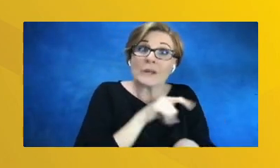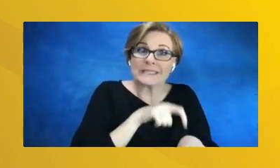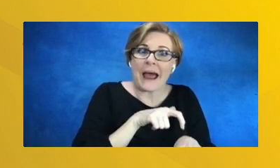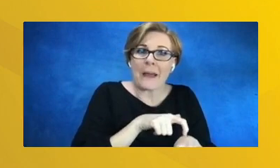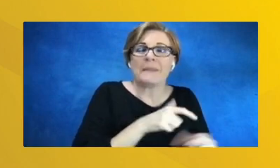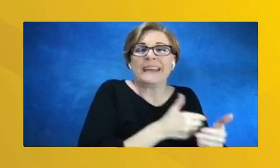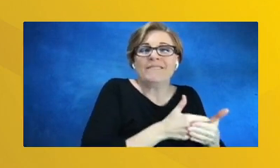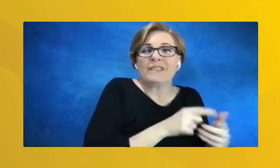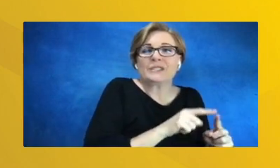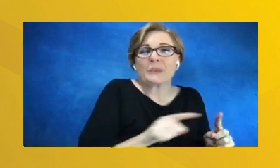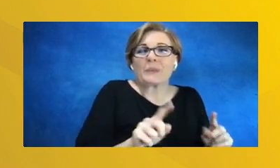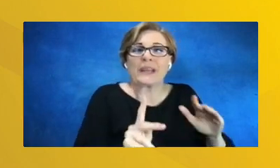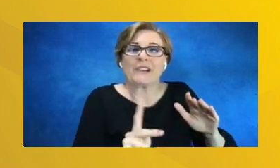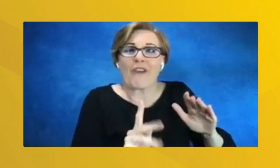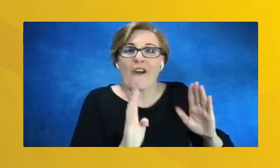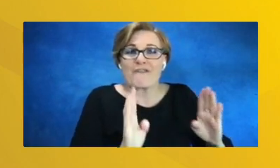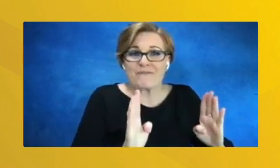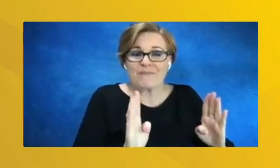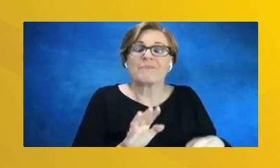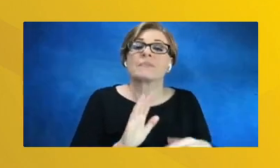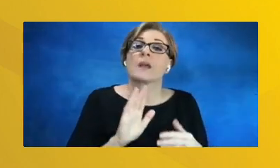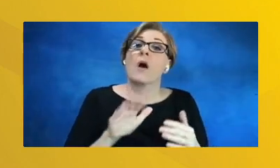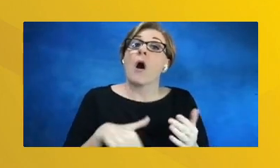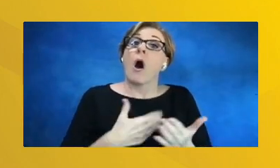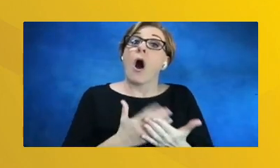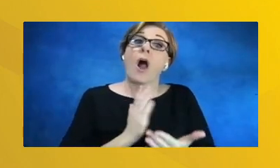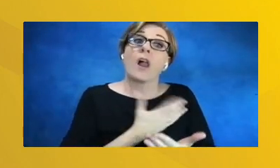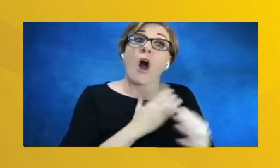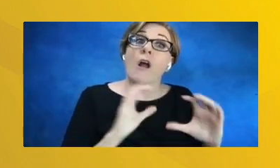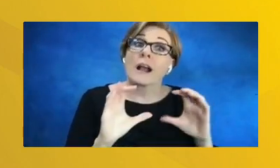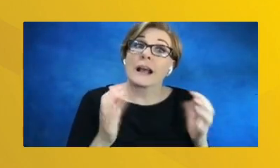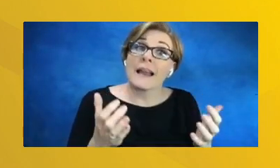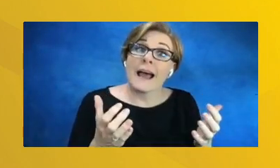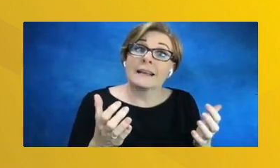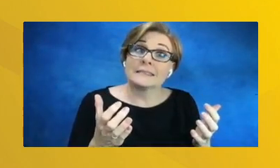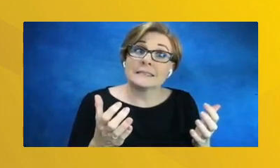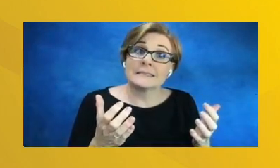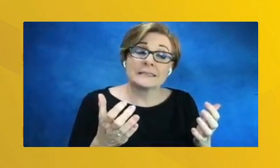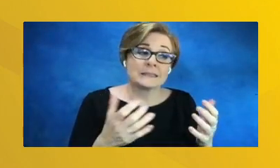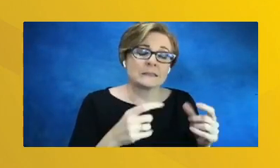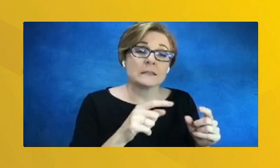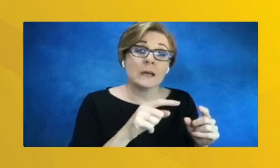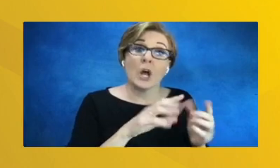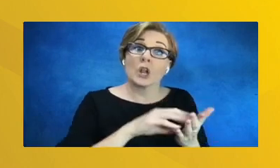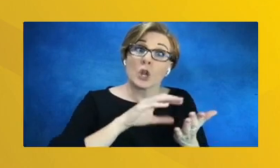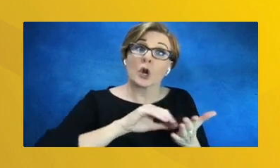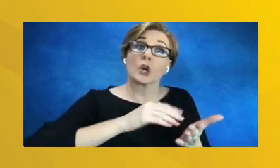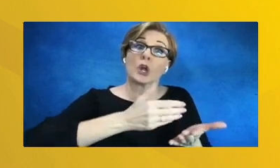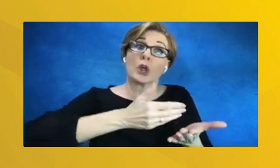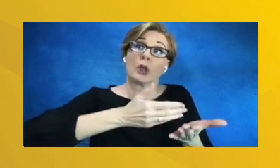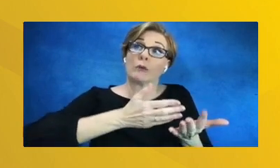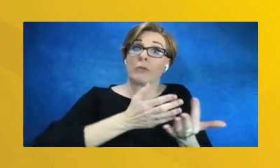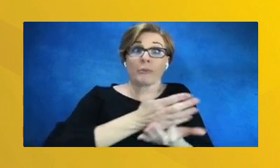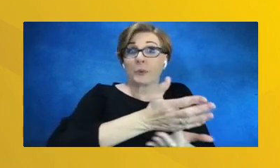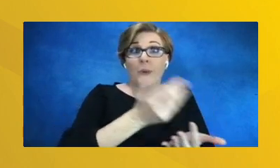All of our classes learn through objects, both everyday objects and the museum objects